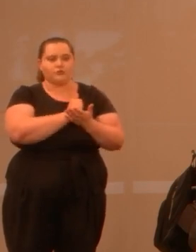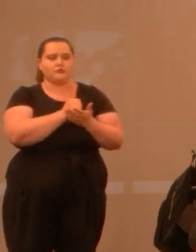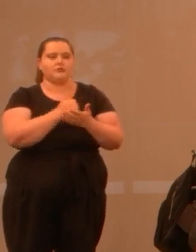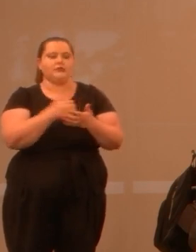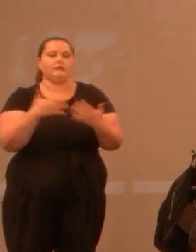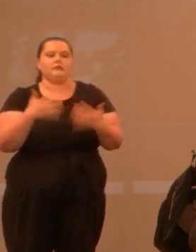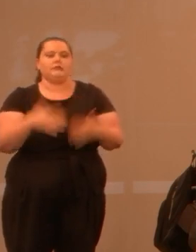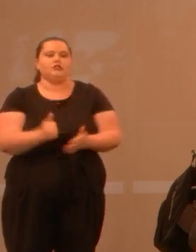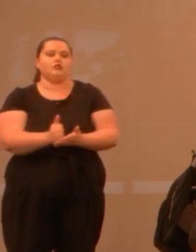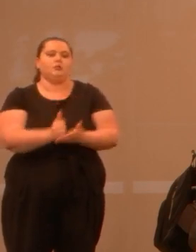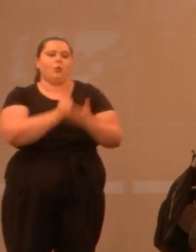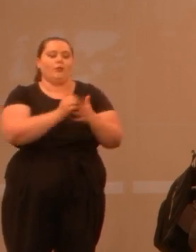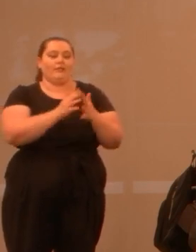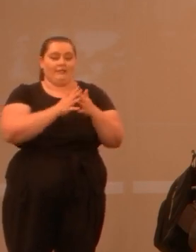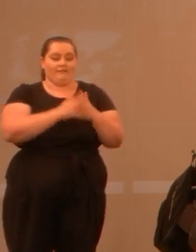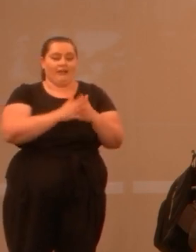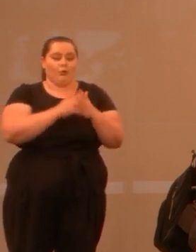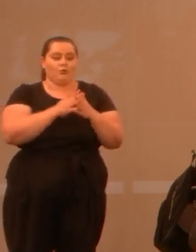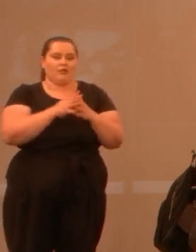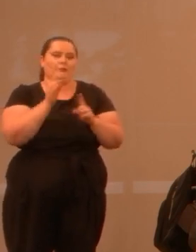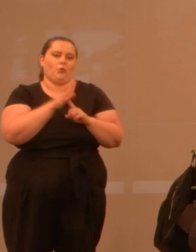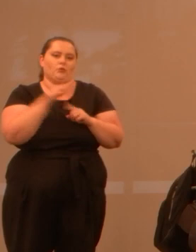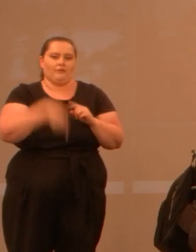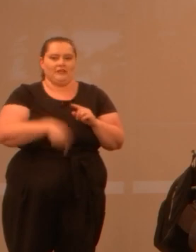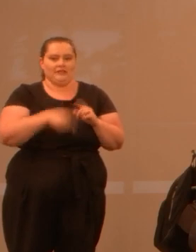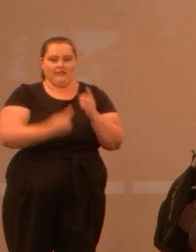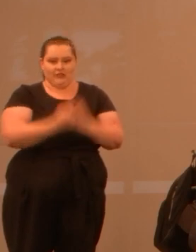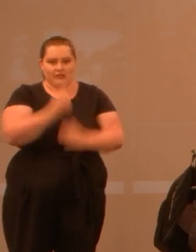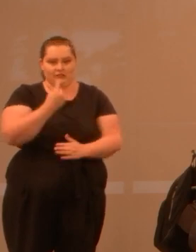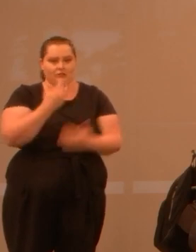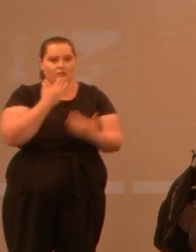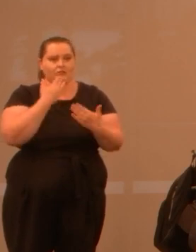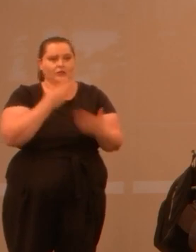values and the importance of this event, thank you to AbleDocs, Coles,